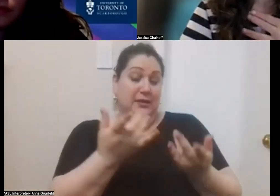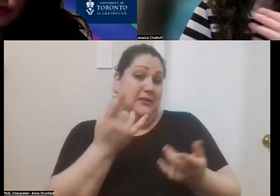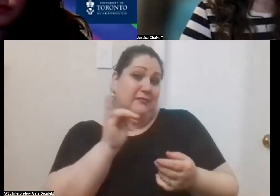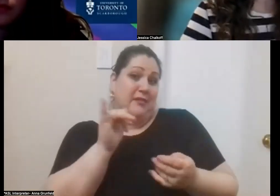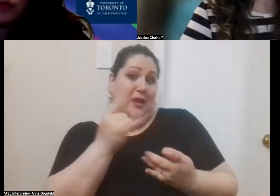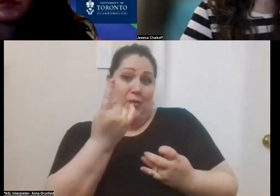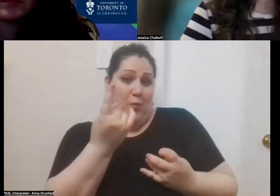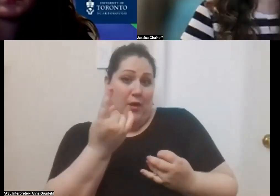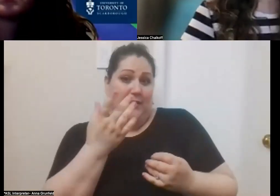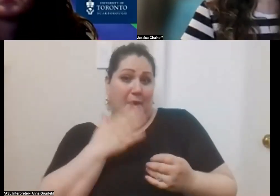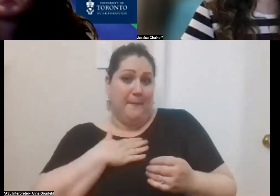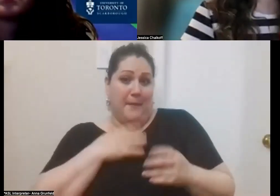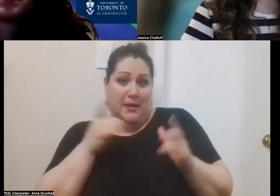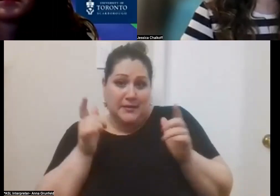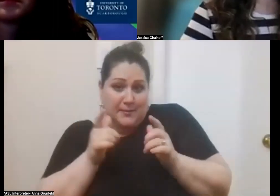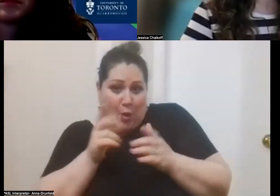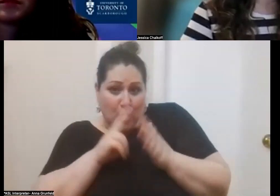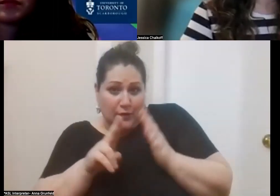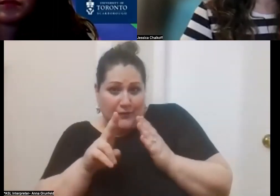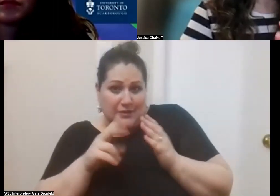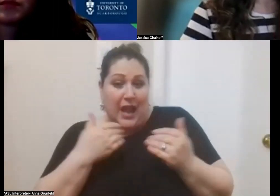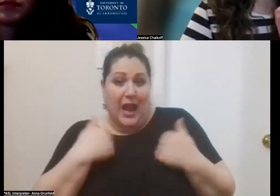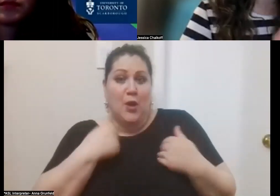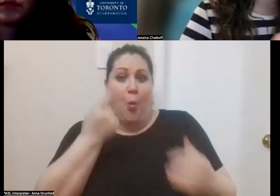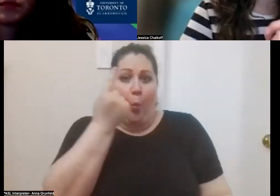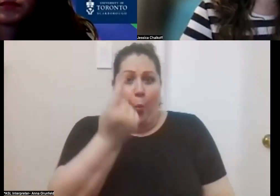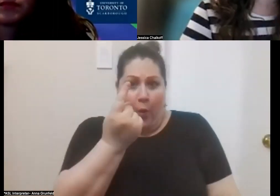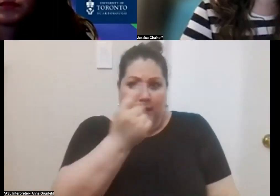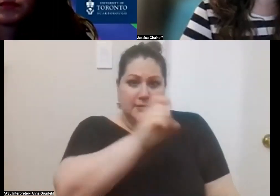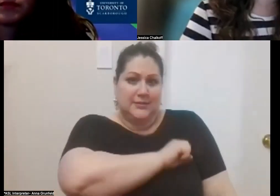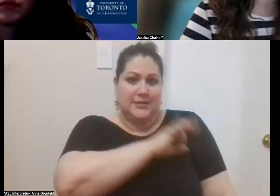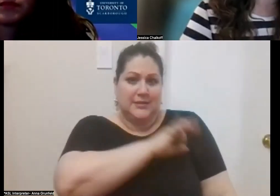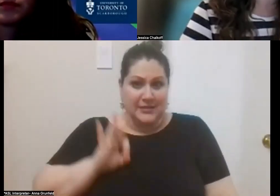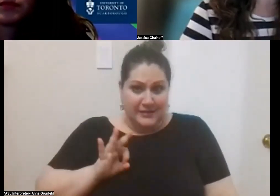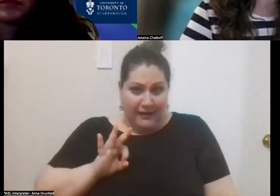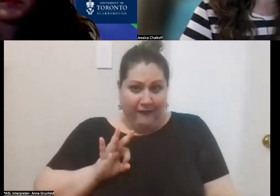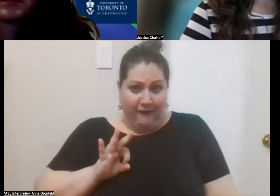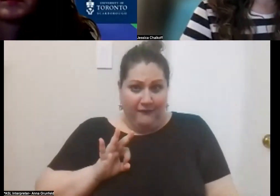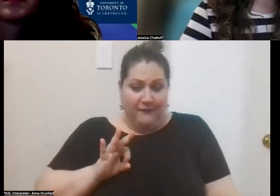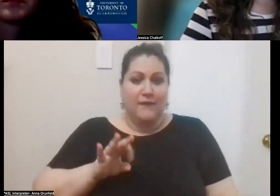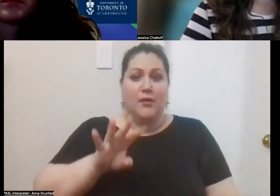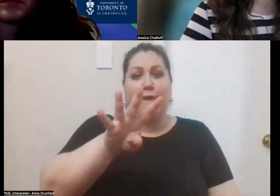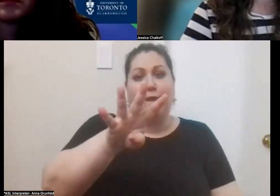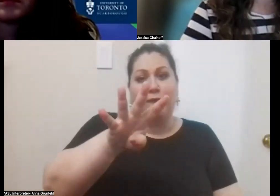had one staff member, for about 400 students with disabilities.